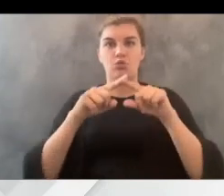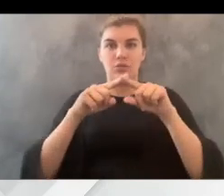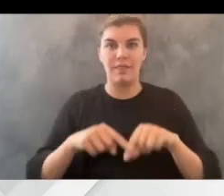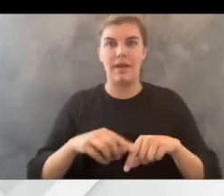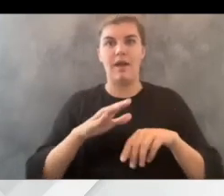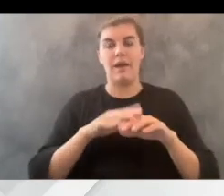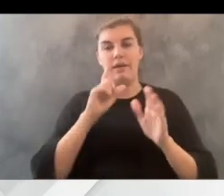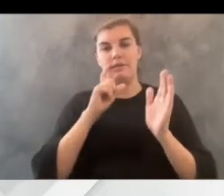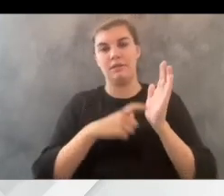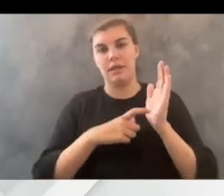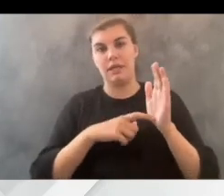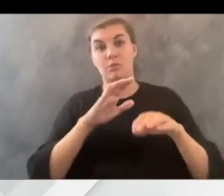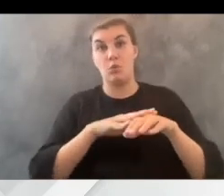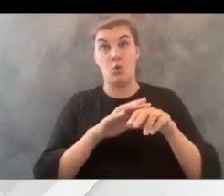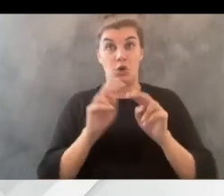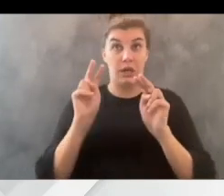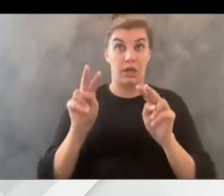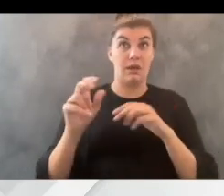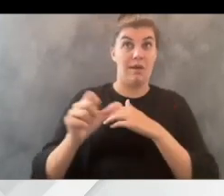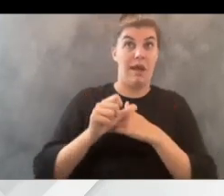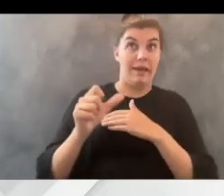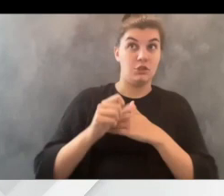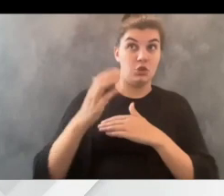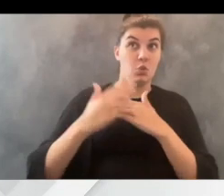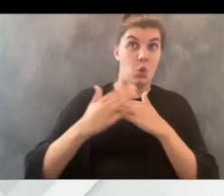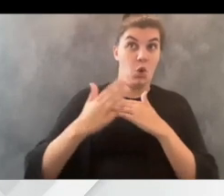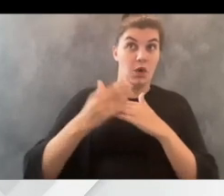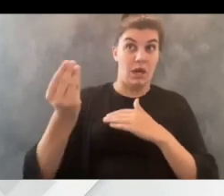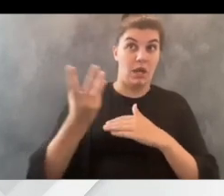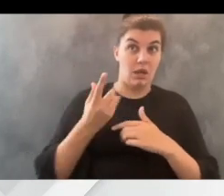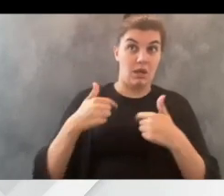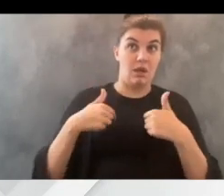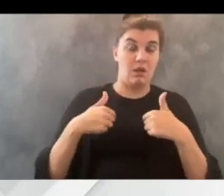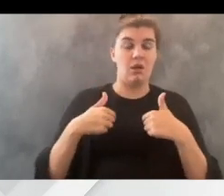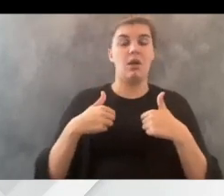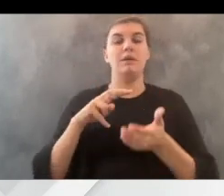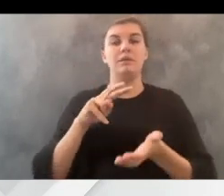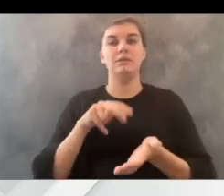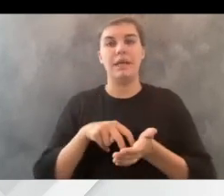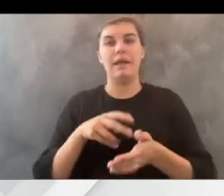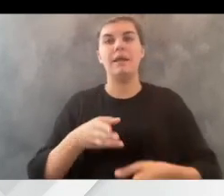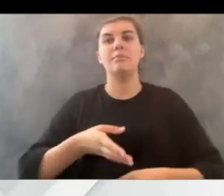surfaces as a hazard warning, potentially standing within the hazardous vehicular way.